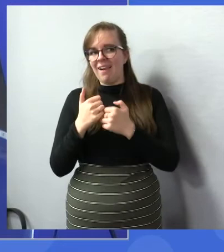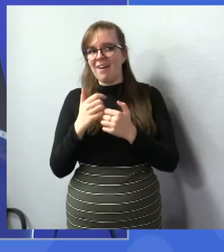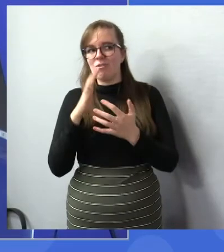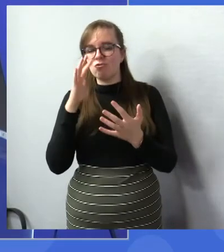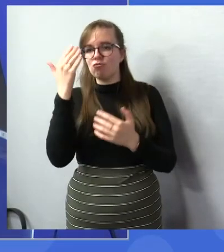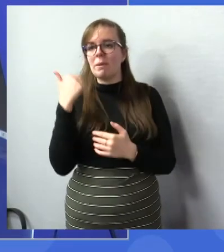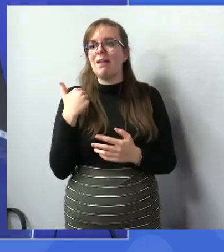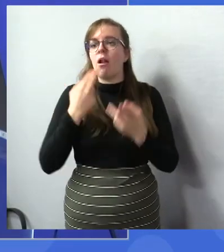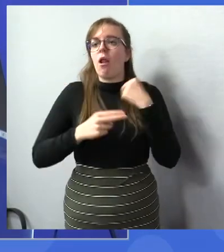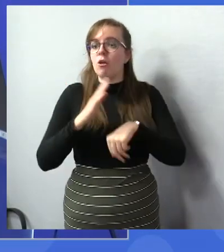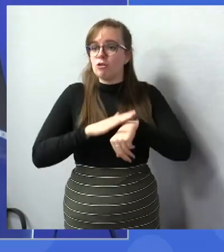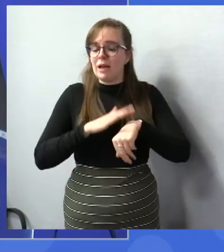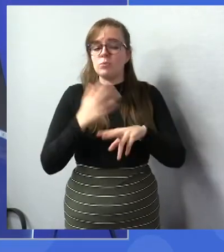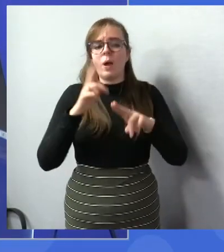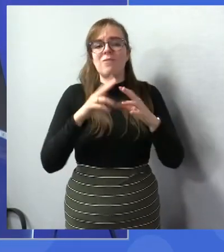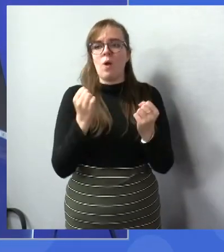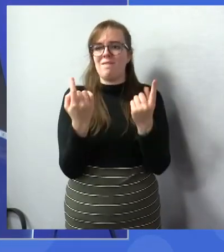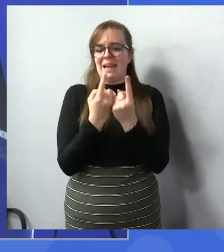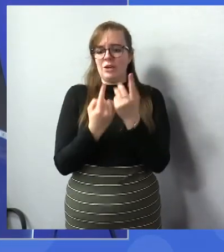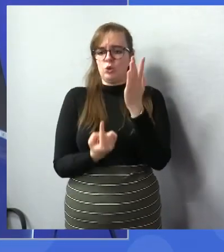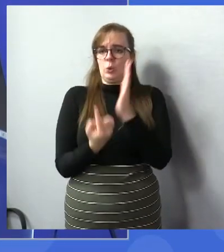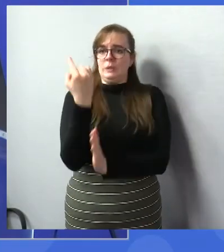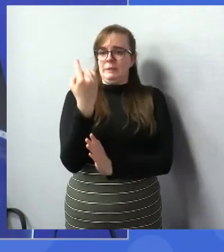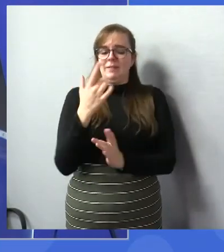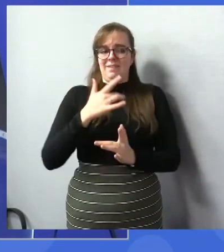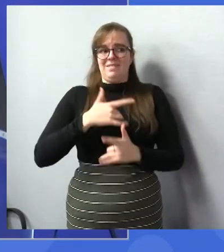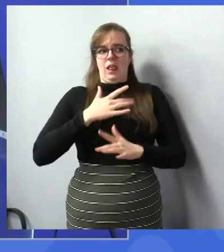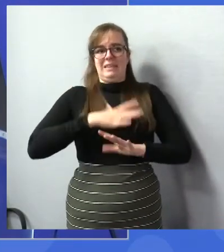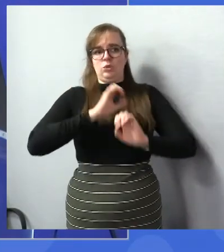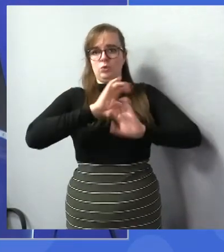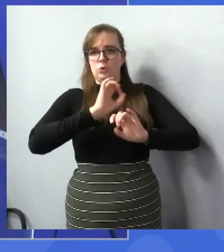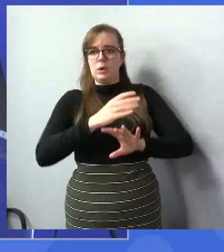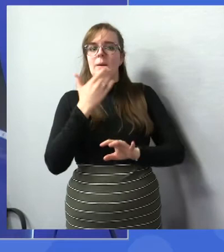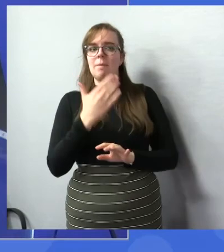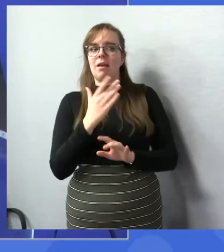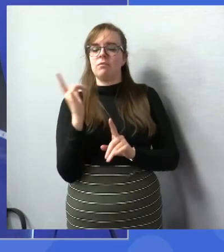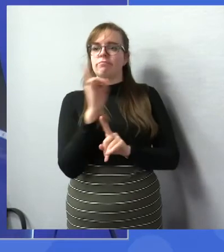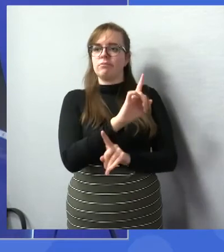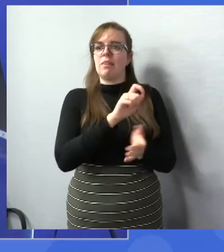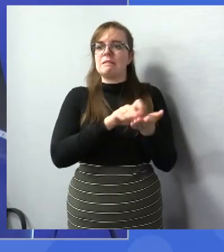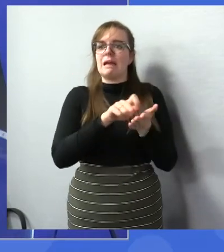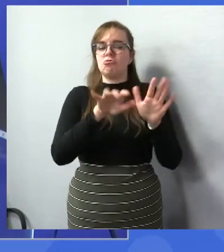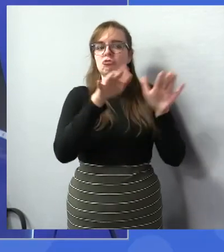have an issue that you really think needs to go back to the assembly please make your way to the Secretariat table and I will list it and then we'll get a